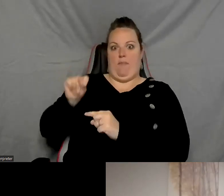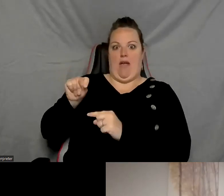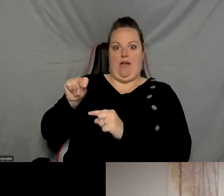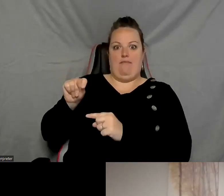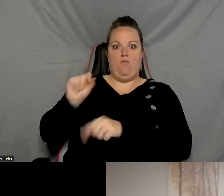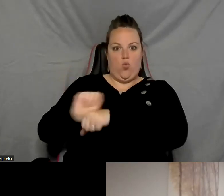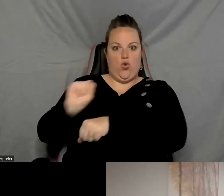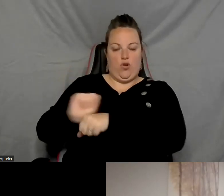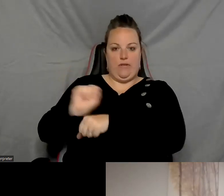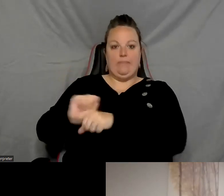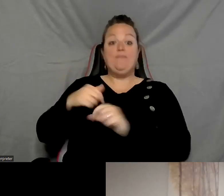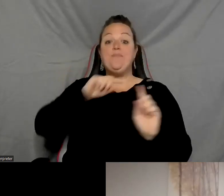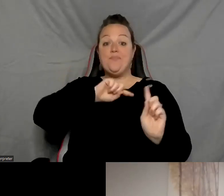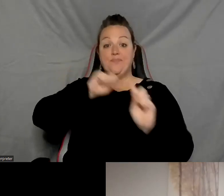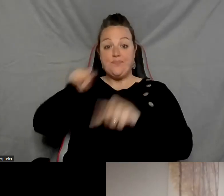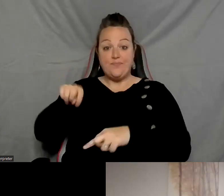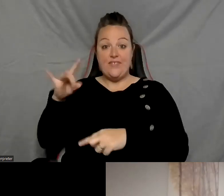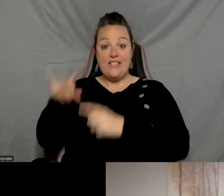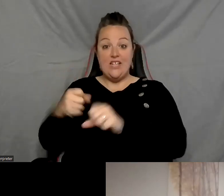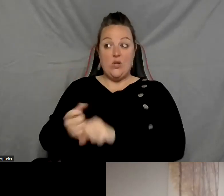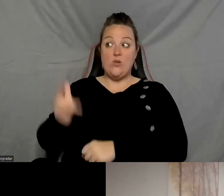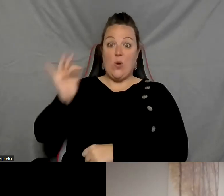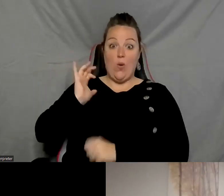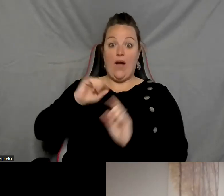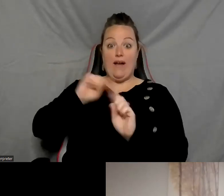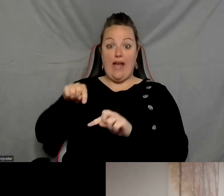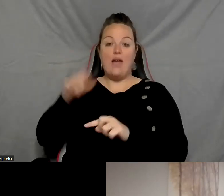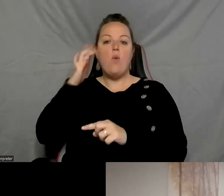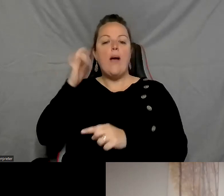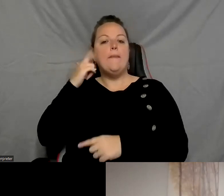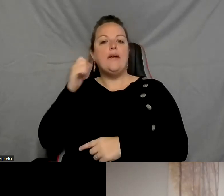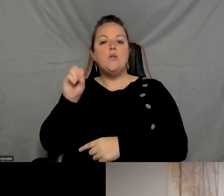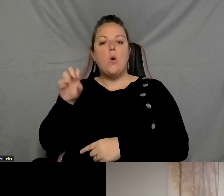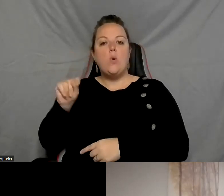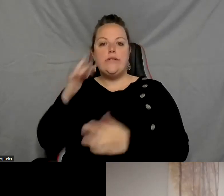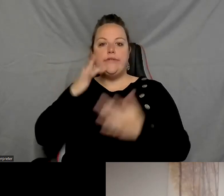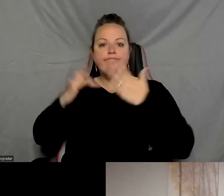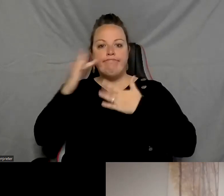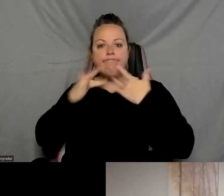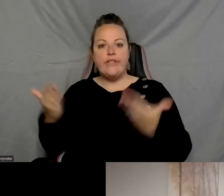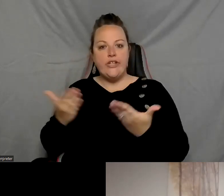I came to Vermont 18 years ago as a traveler because of an OT shortage. So, this is an